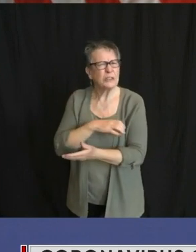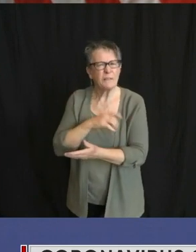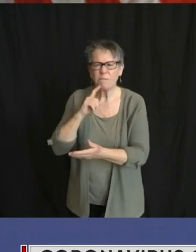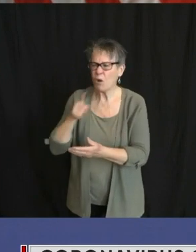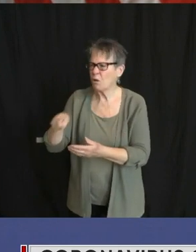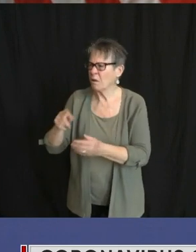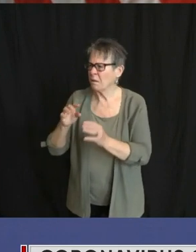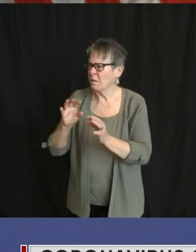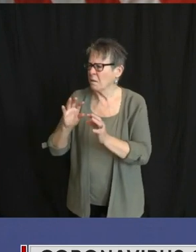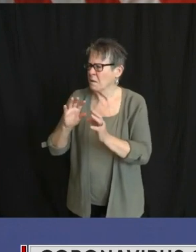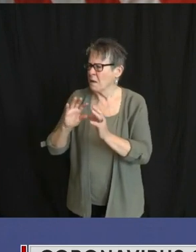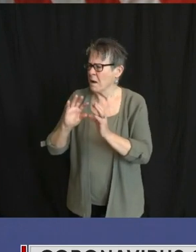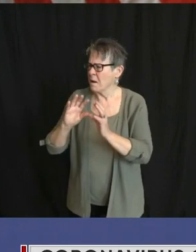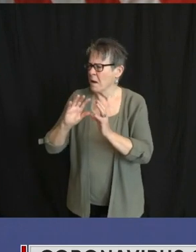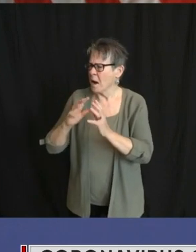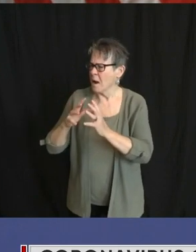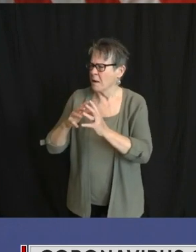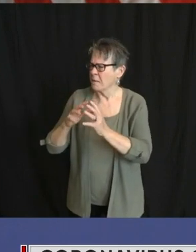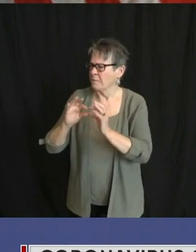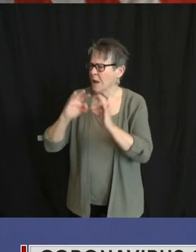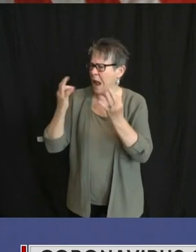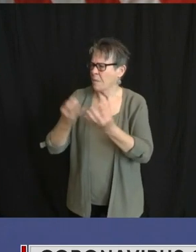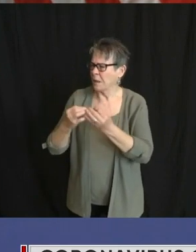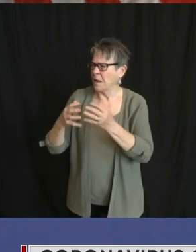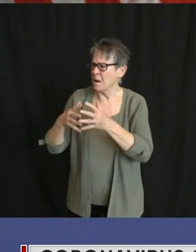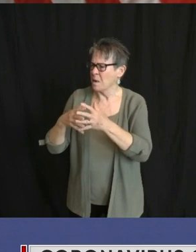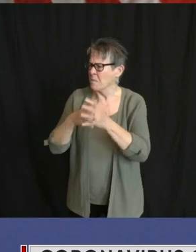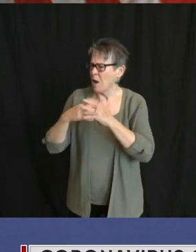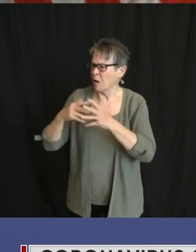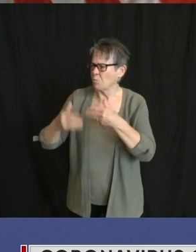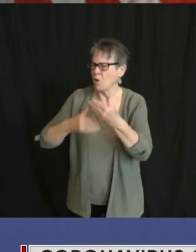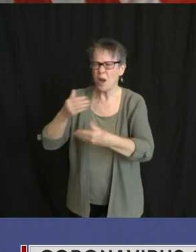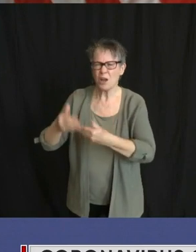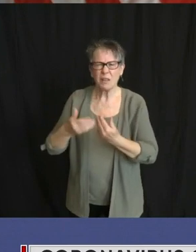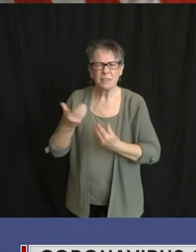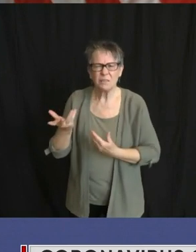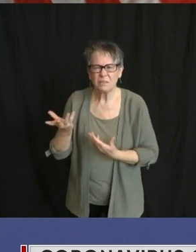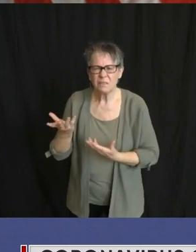THIRD, IT DOES NOT APPEAR THAT